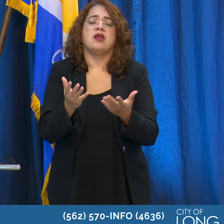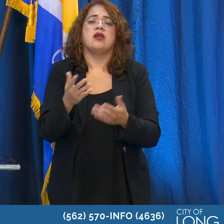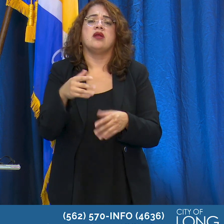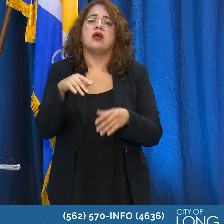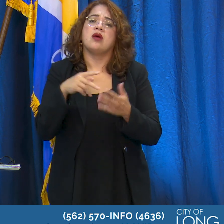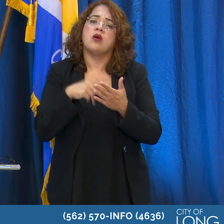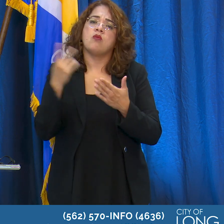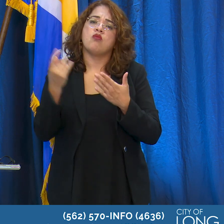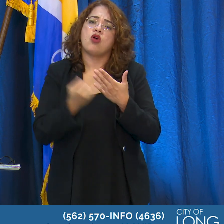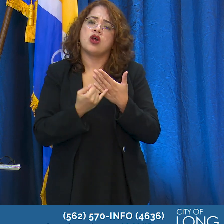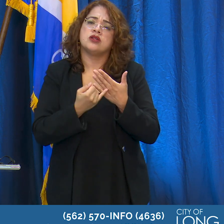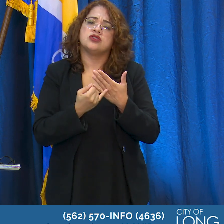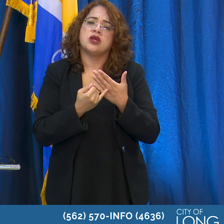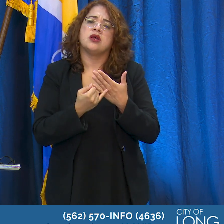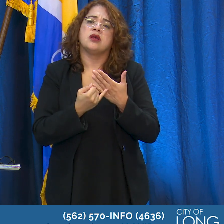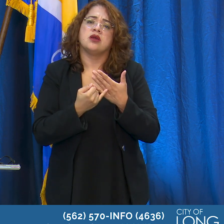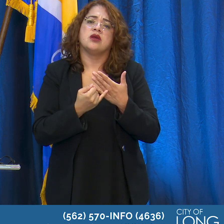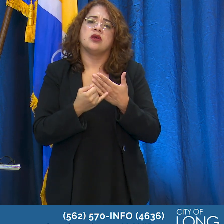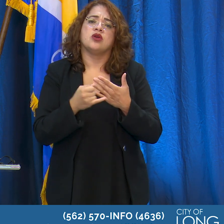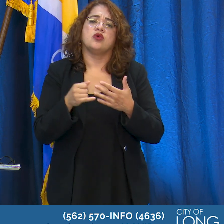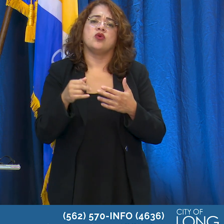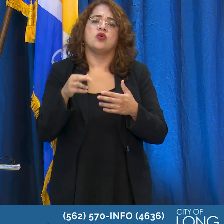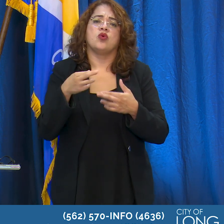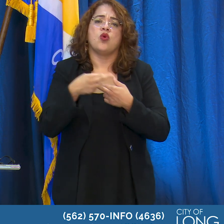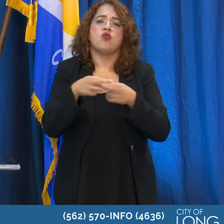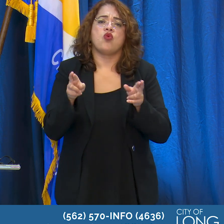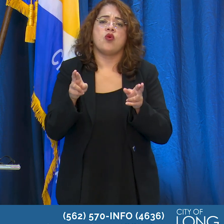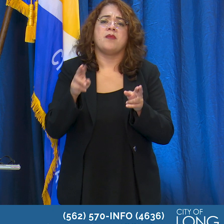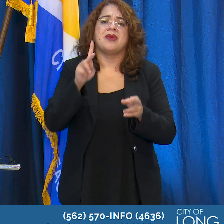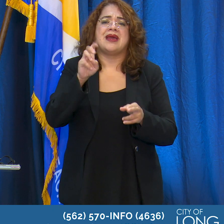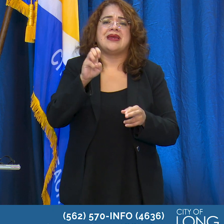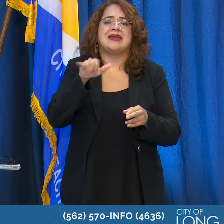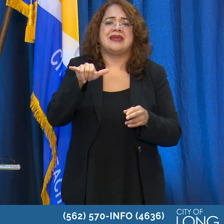is housing nearly about 100, about 130 people right now and we